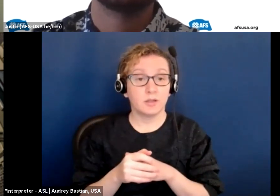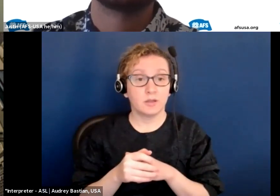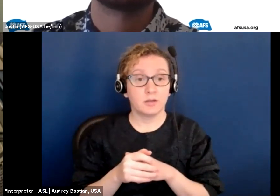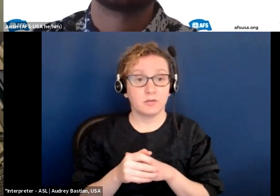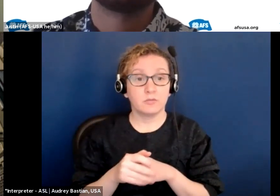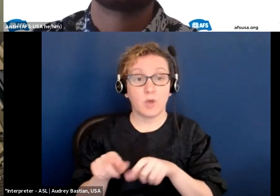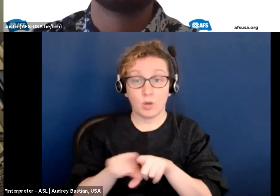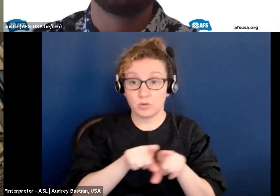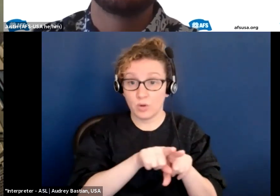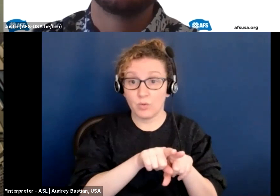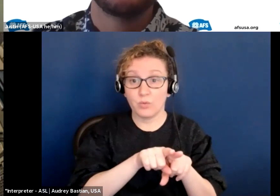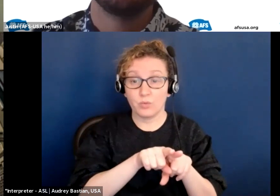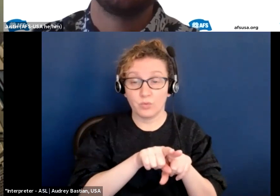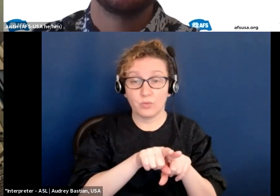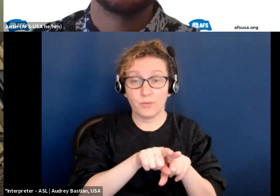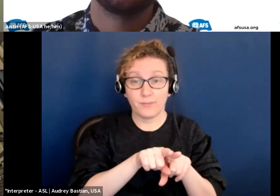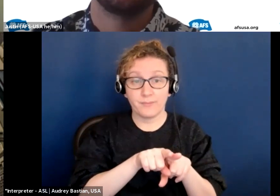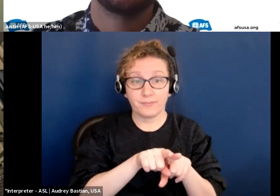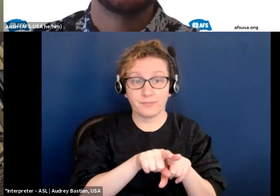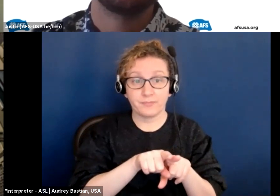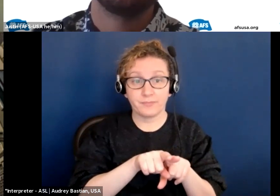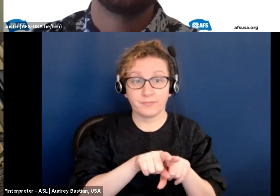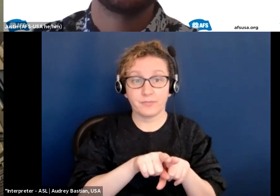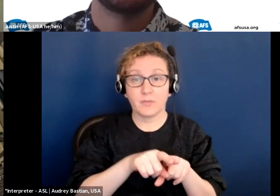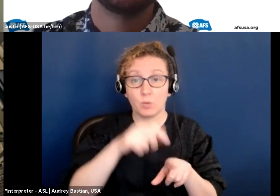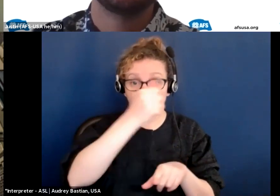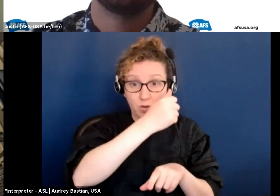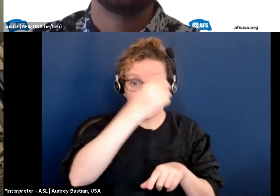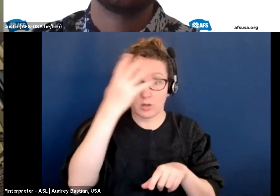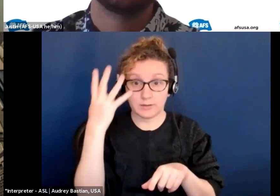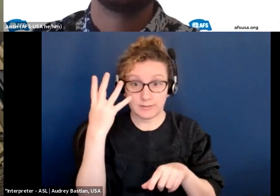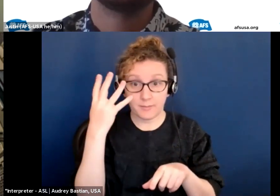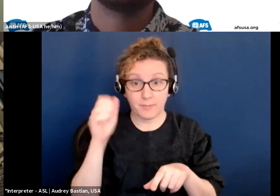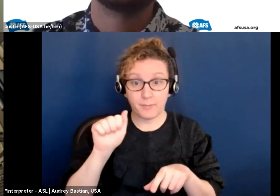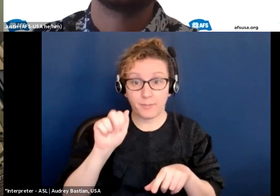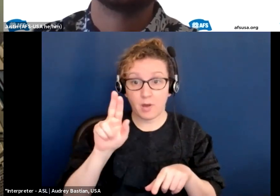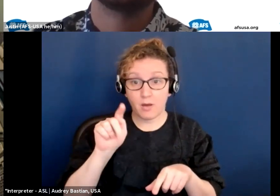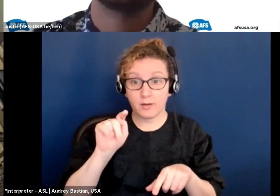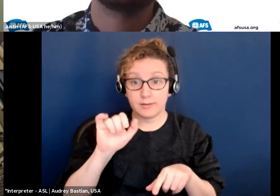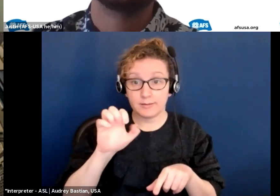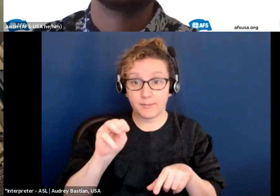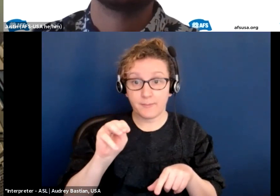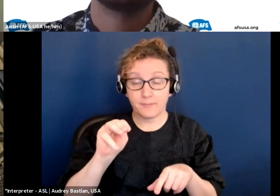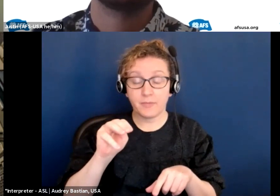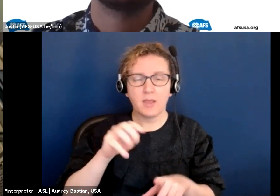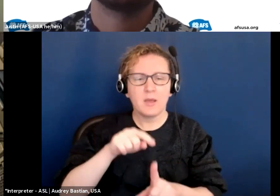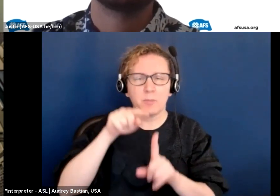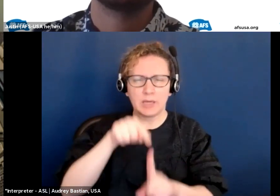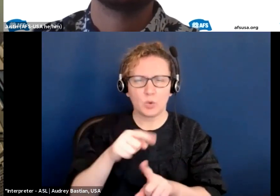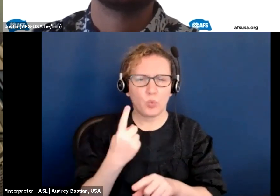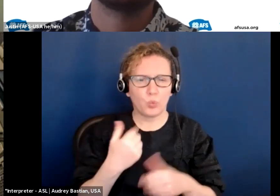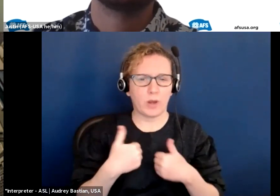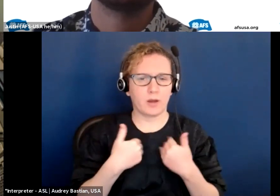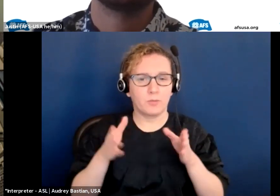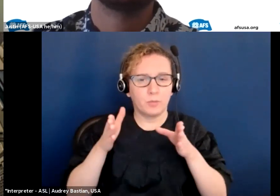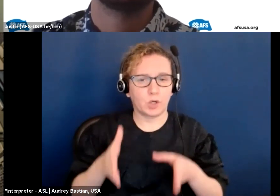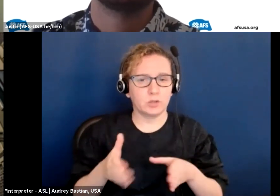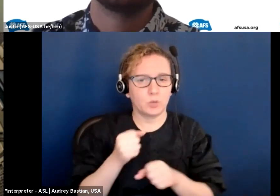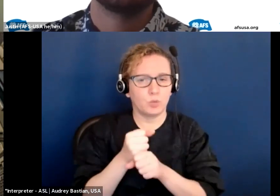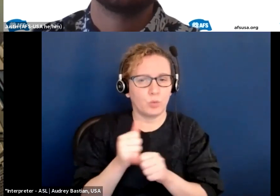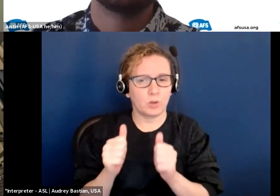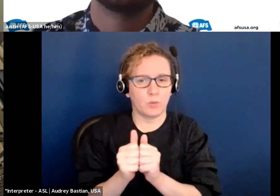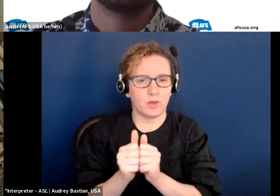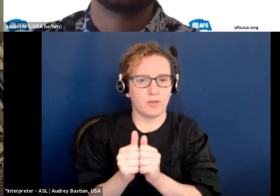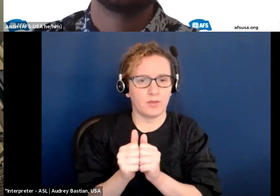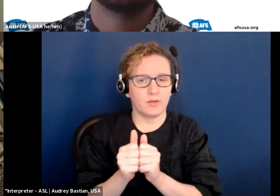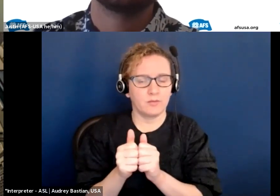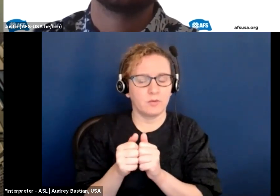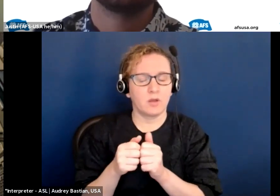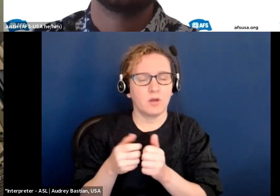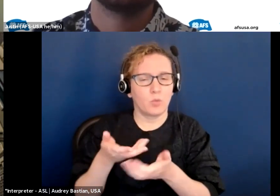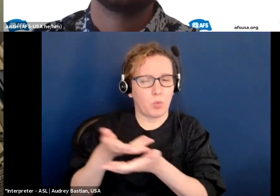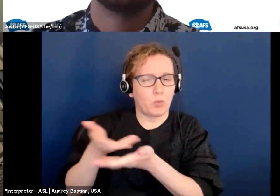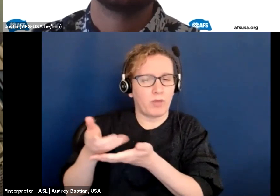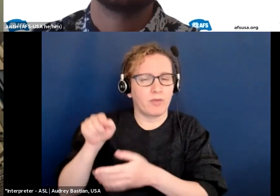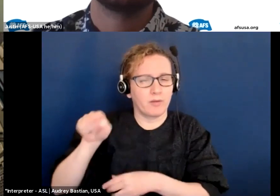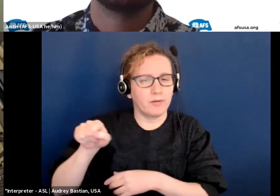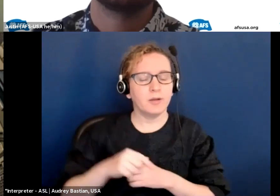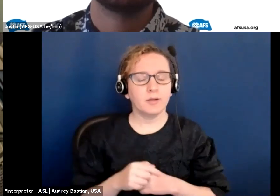also with autism. I am thinking particularly of one young person who worked. It is something